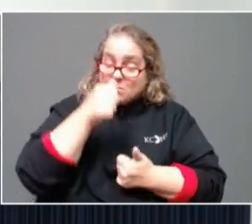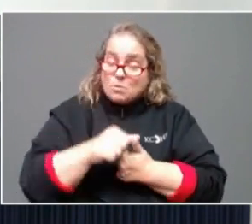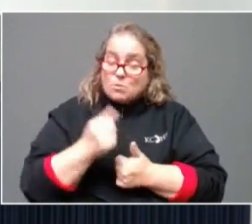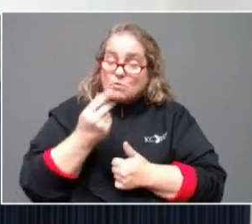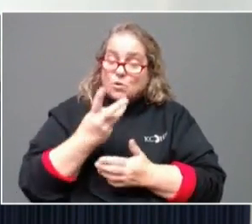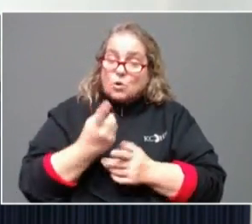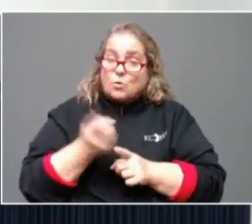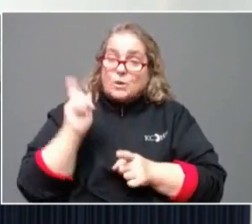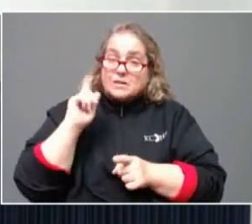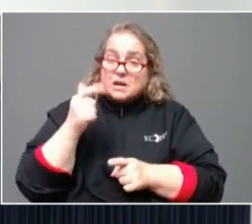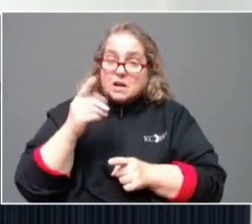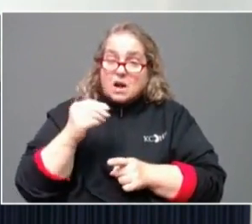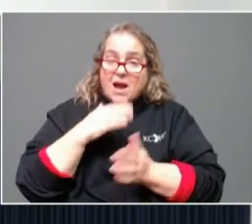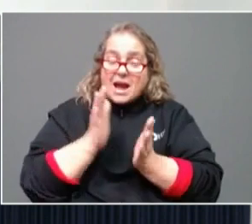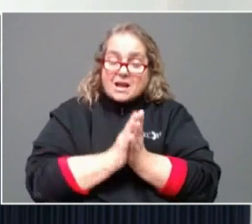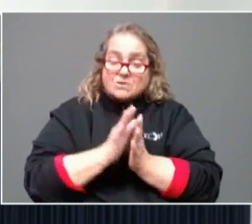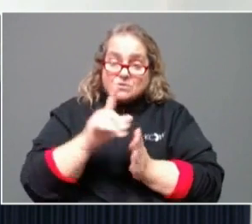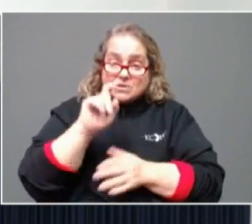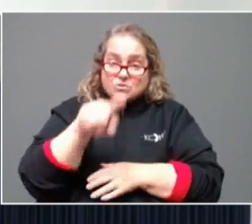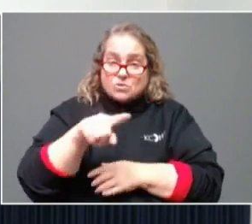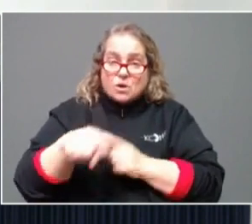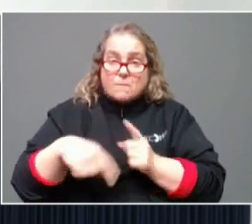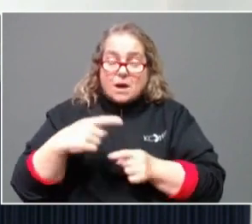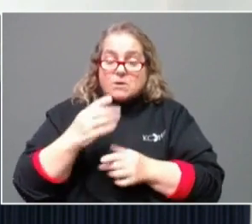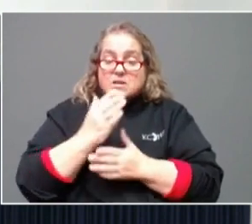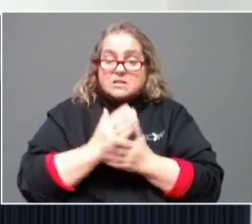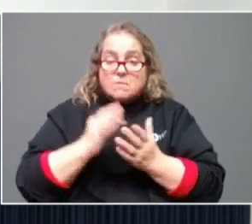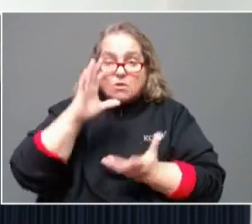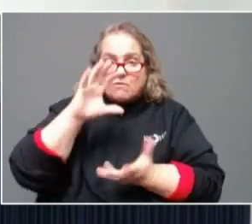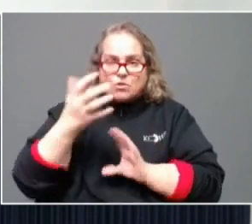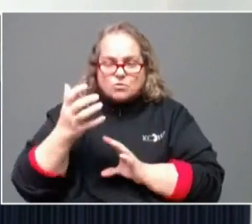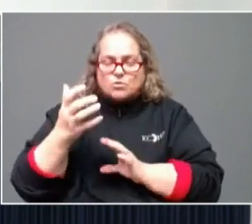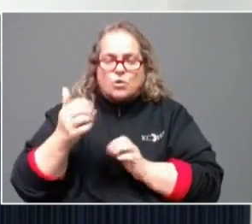about some of the confusion surrounding the revised CDC guidelines in the